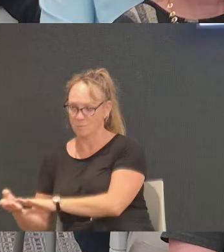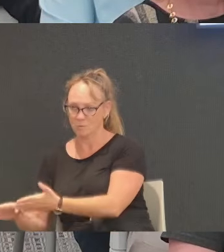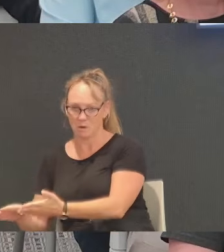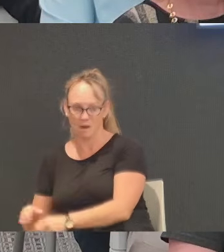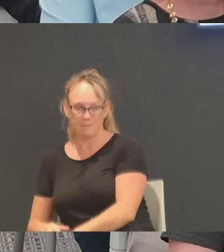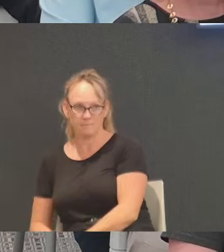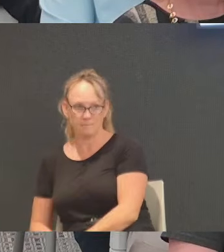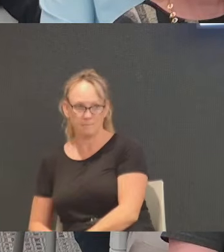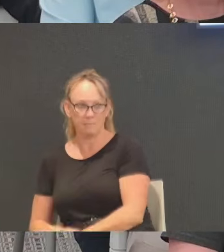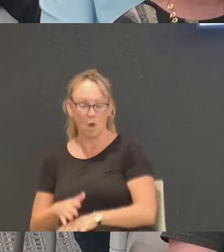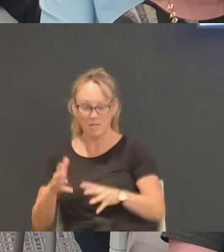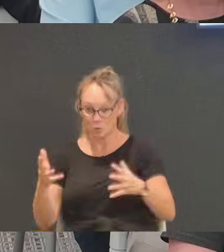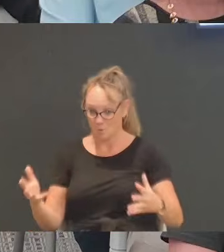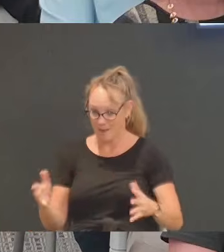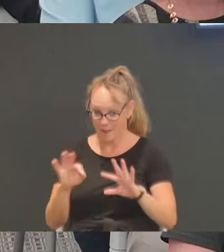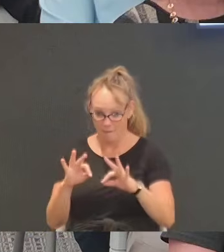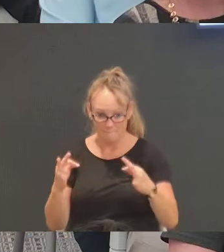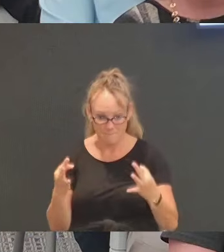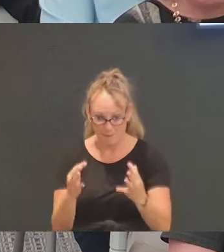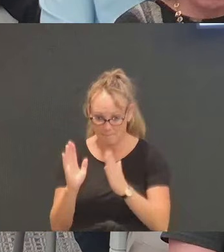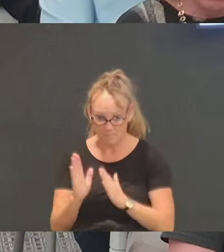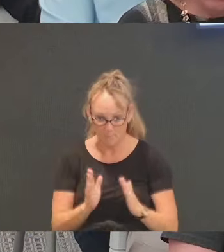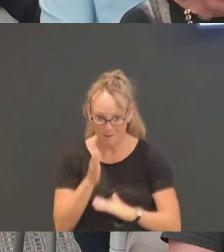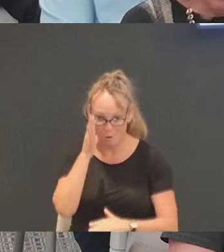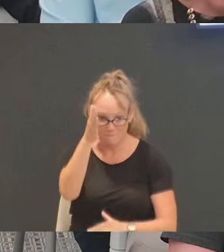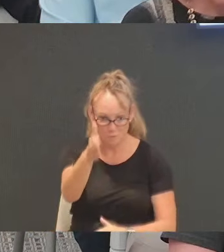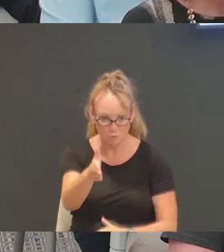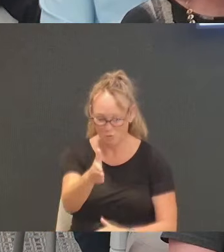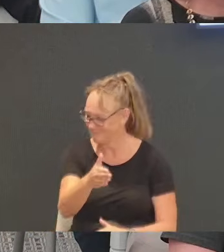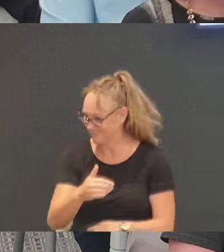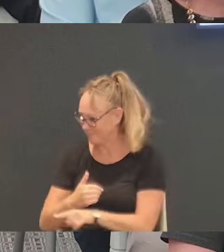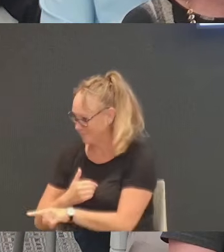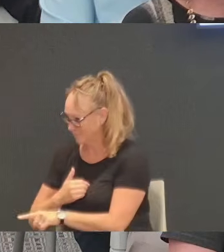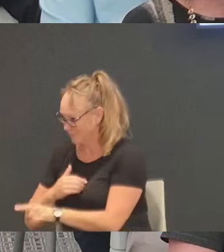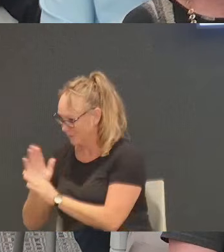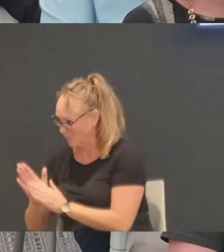we were preparing a young girl for her death, the sister for a future without her best friend,